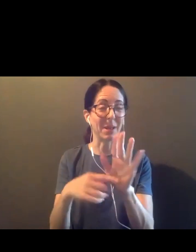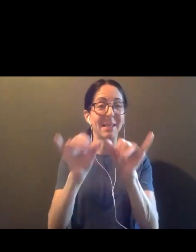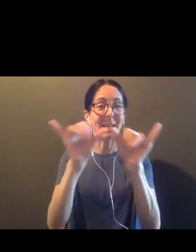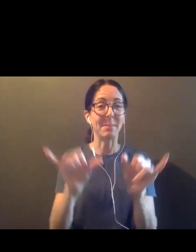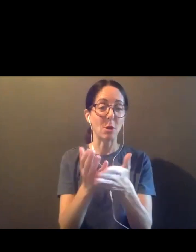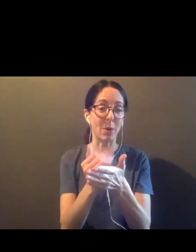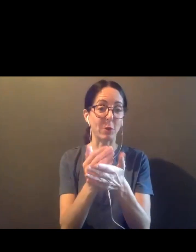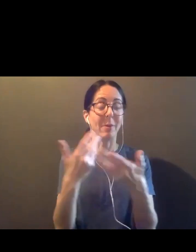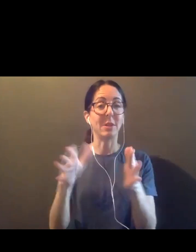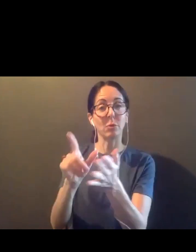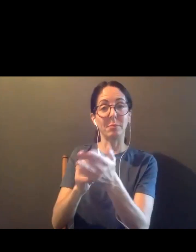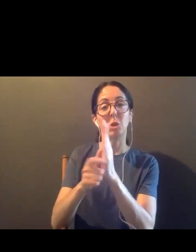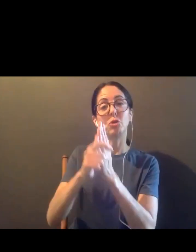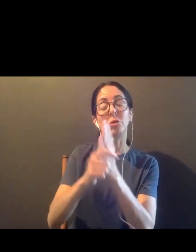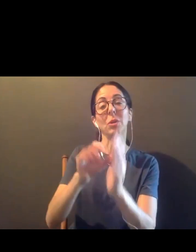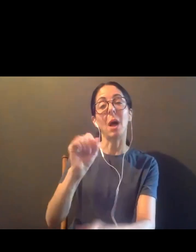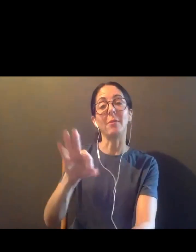published in the Journal of Pediatrics.